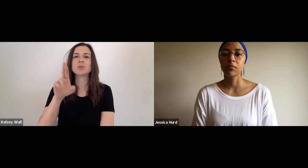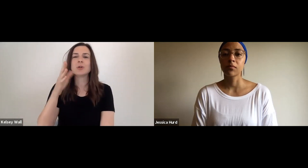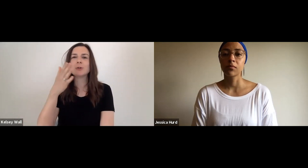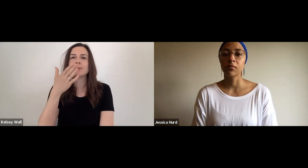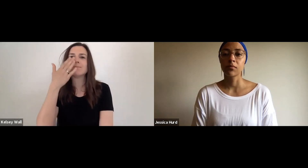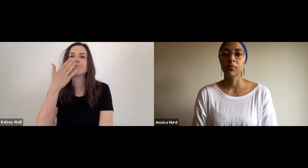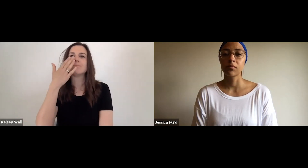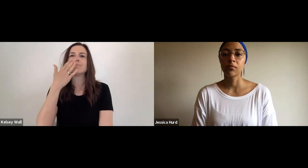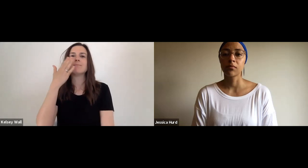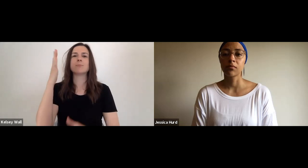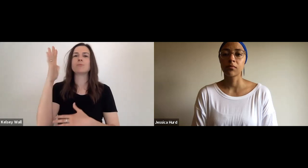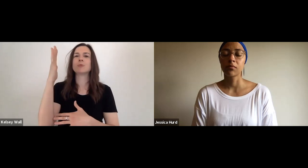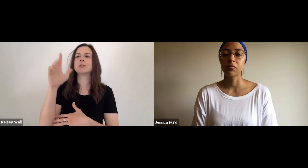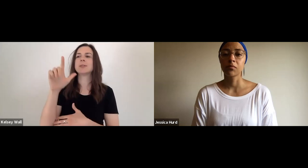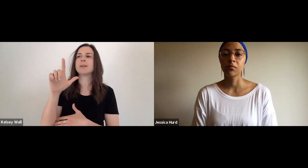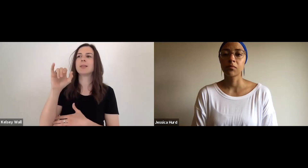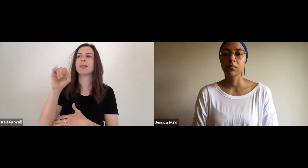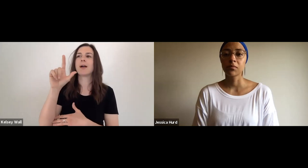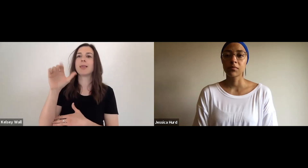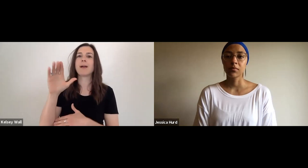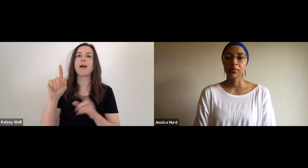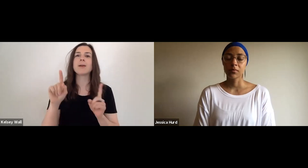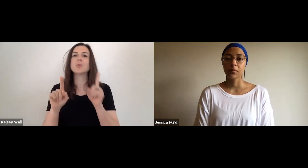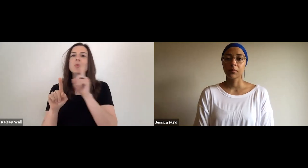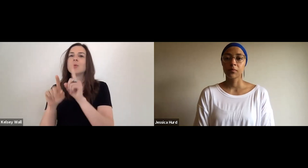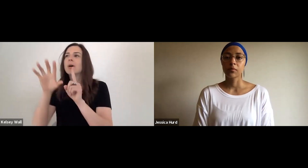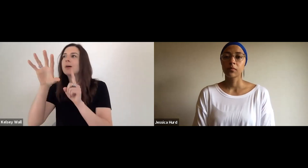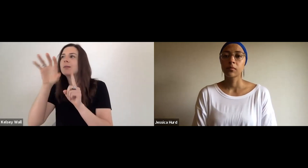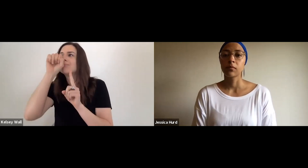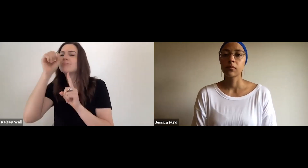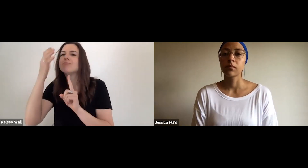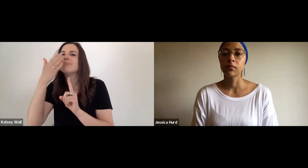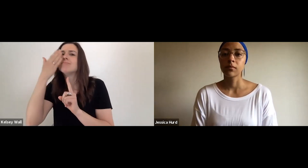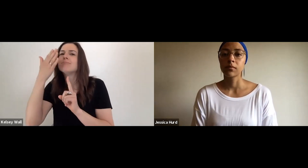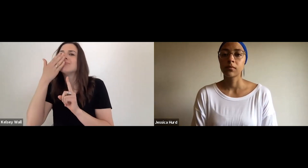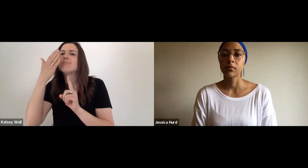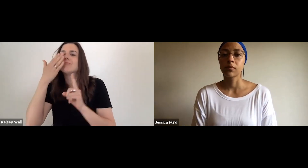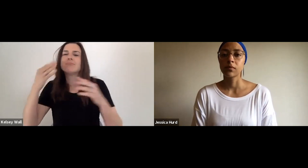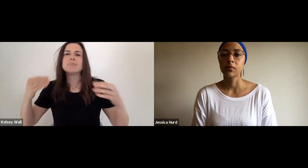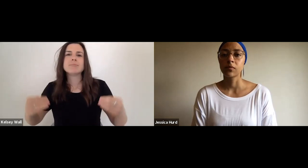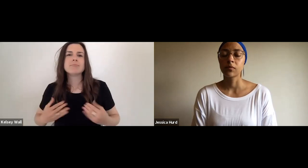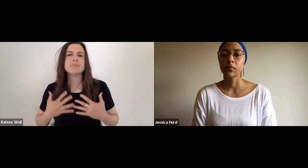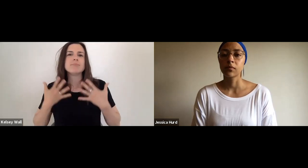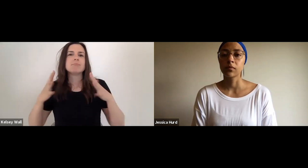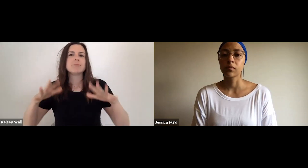or a lavender field-- smell the lavender-- or lilac blossoms in the spring